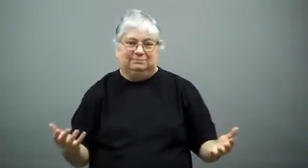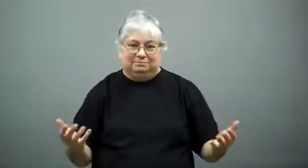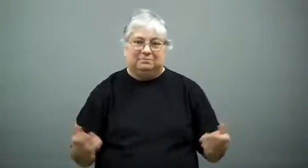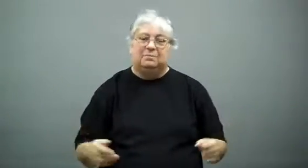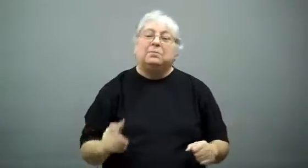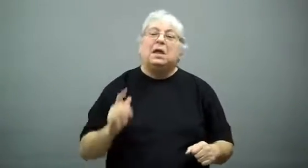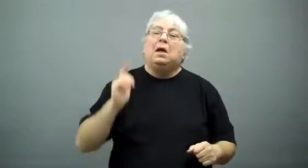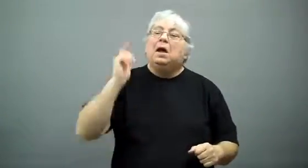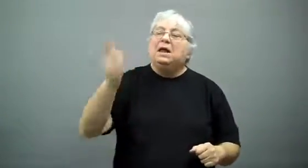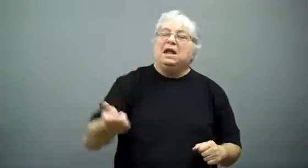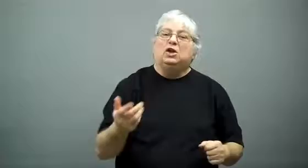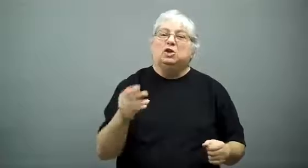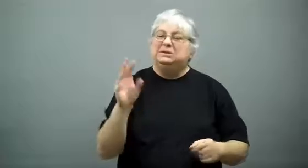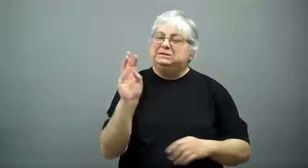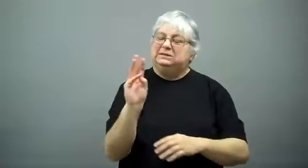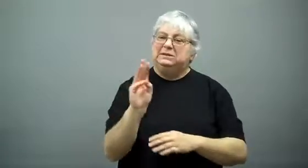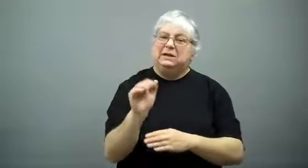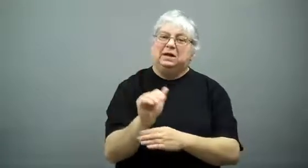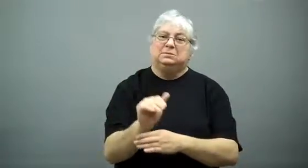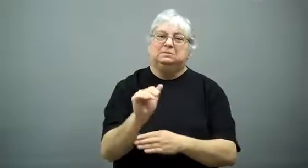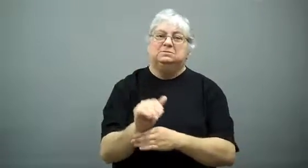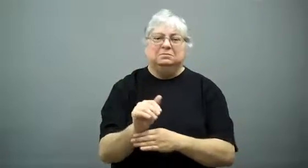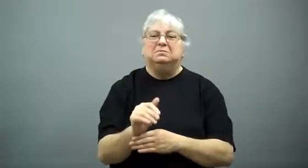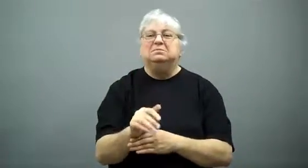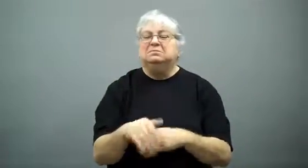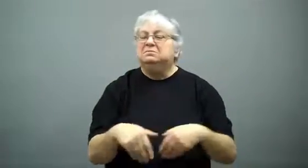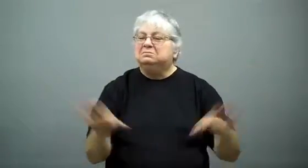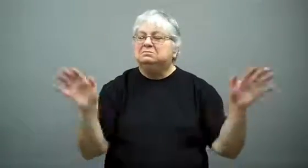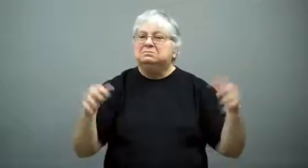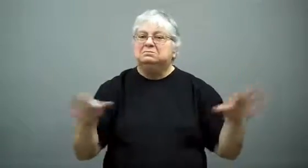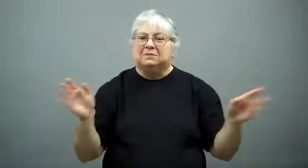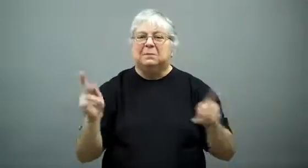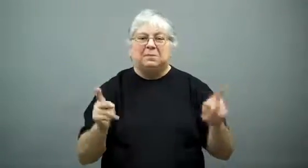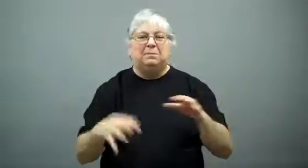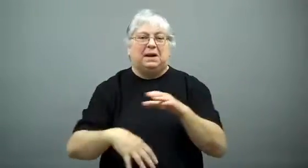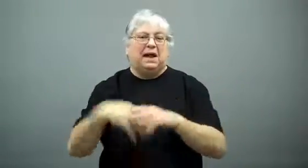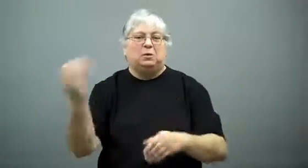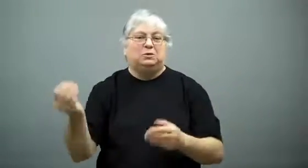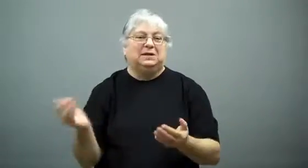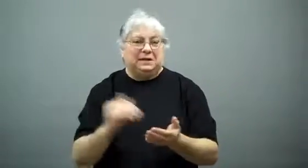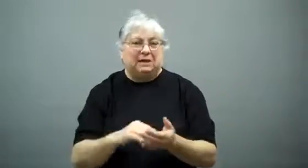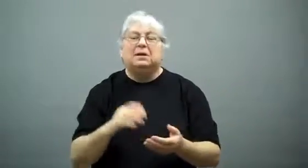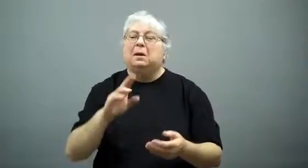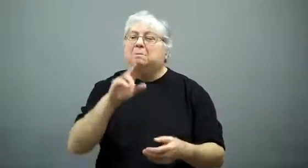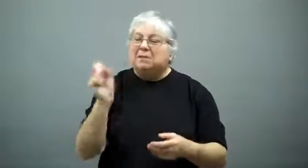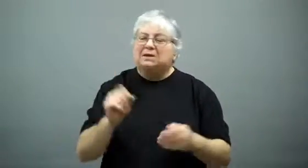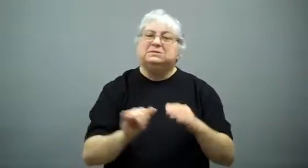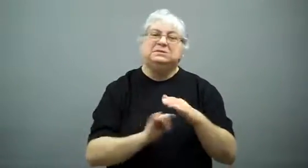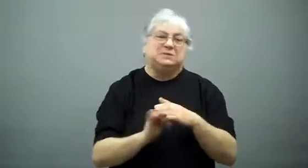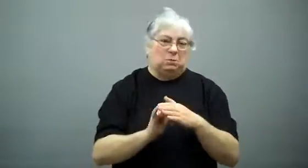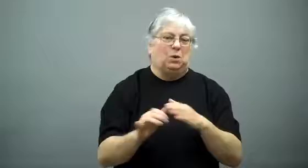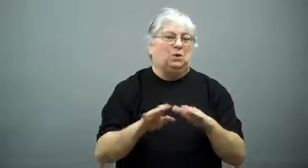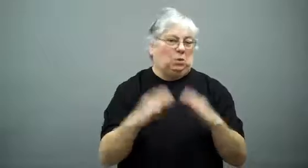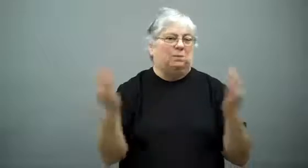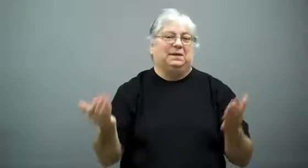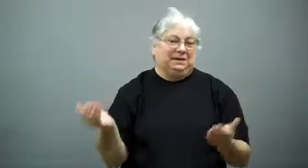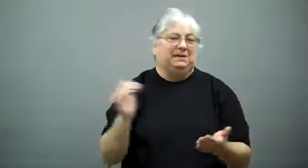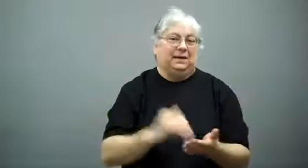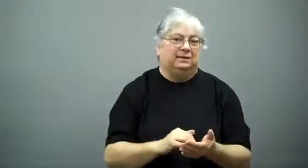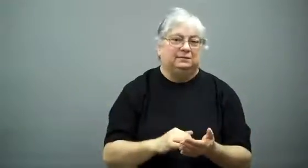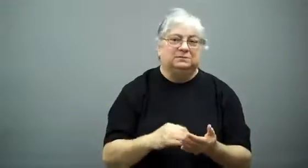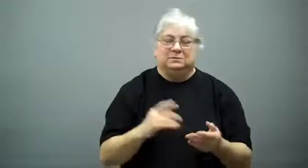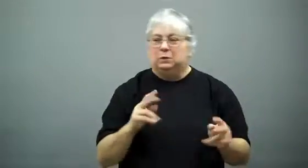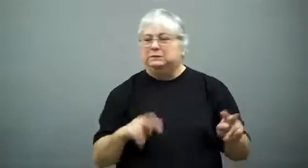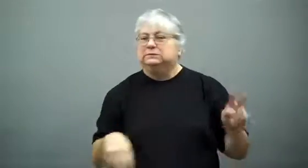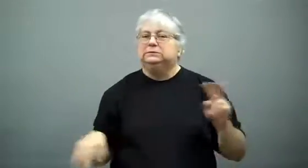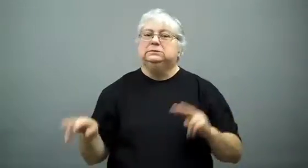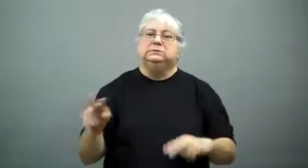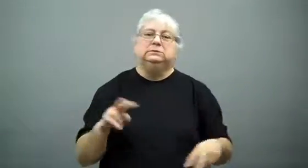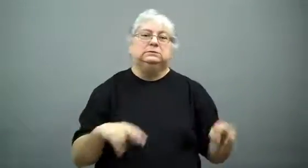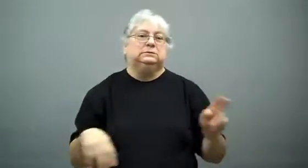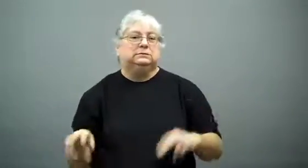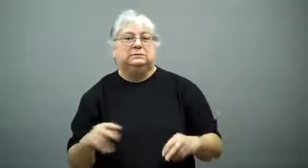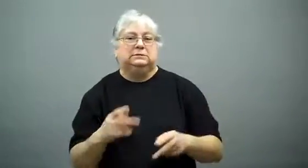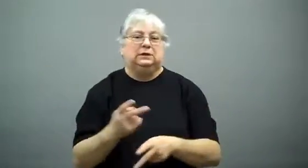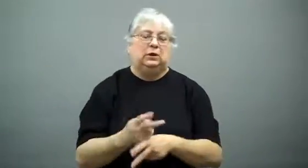Around 6 pm that night, people were allowed out of their homes again.